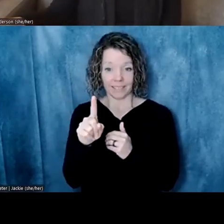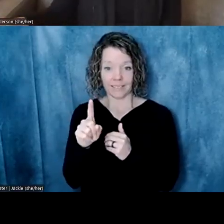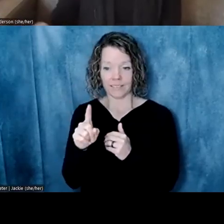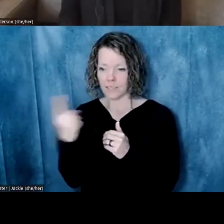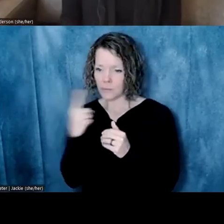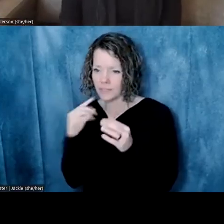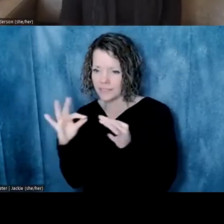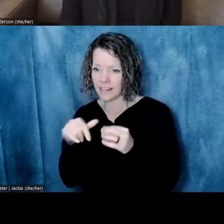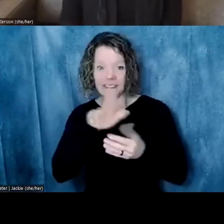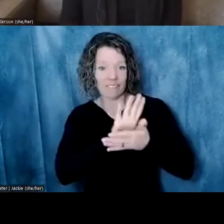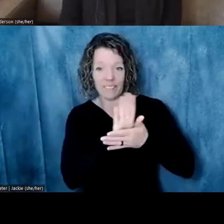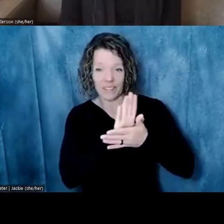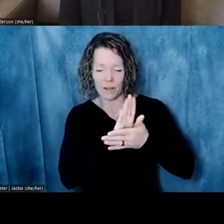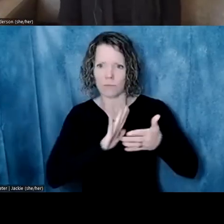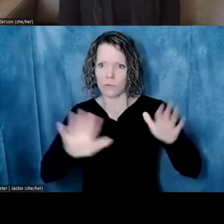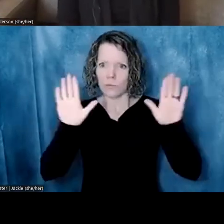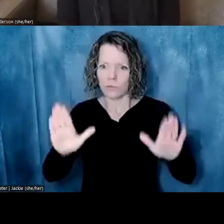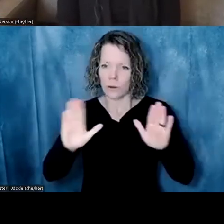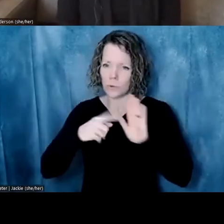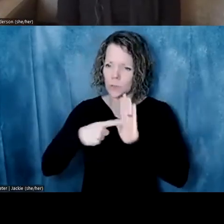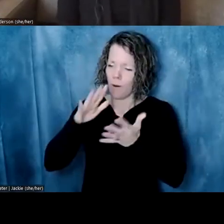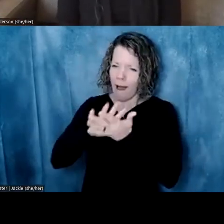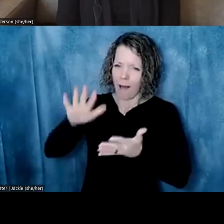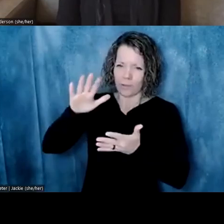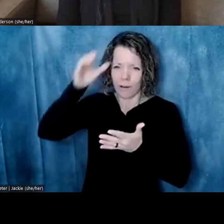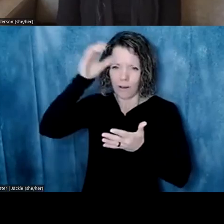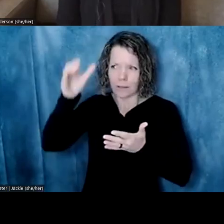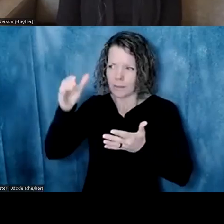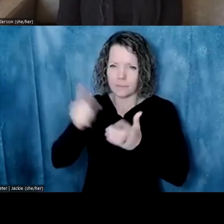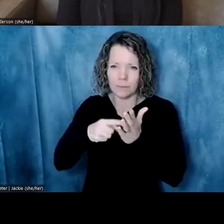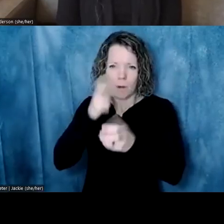It really conveys an abstract concept that can be difficult to teach across the board. Is it okay